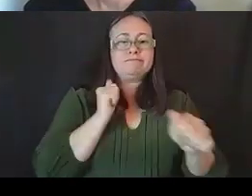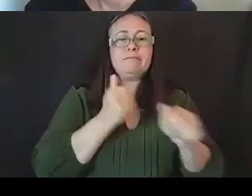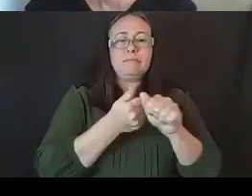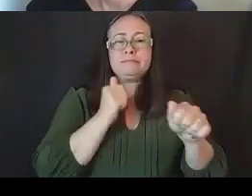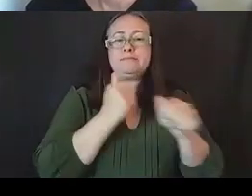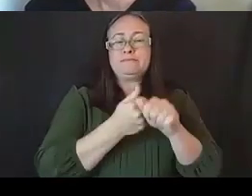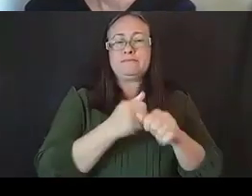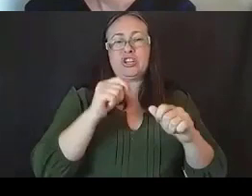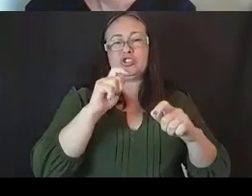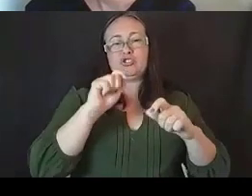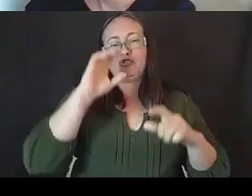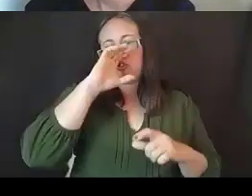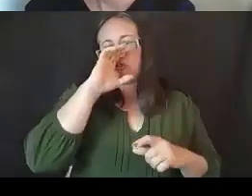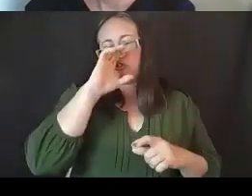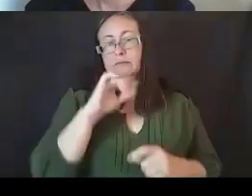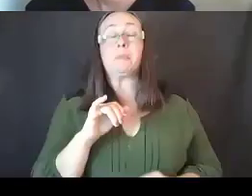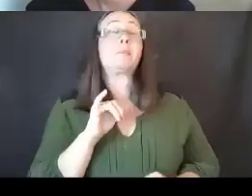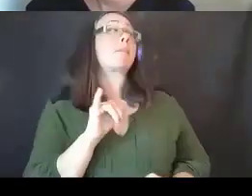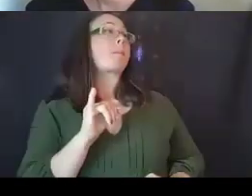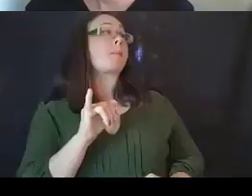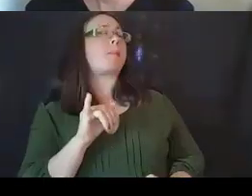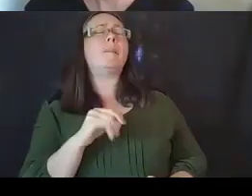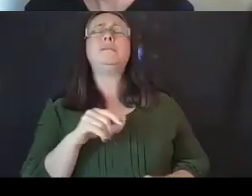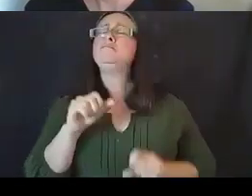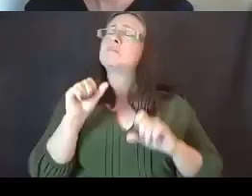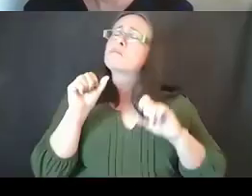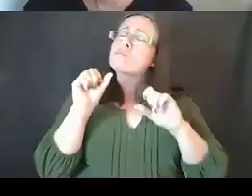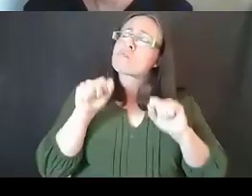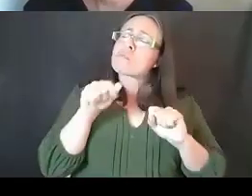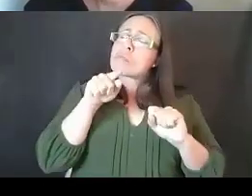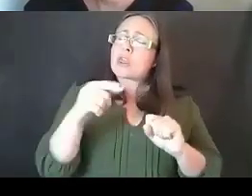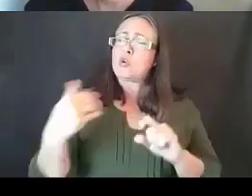Megan Columbus: Perfect. Can you also remind us,